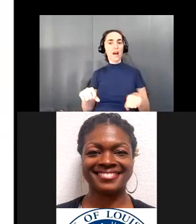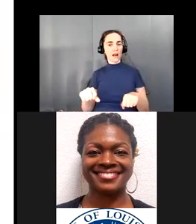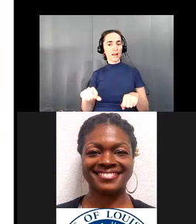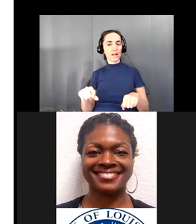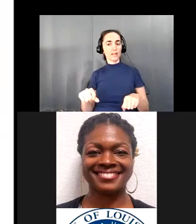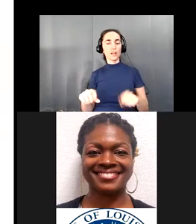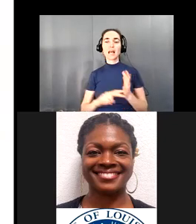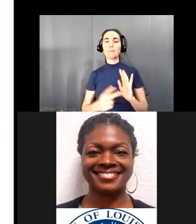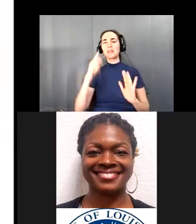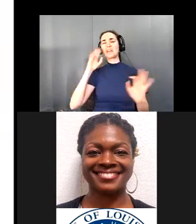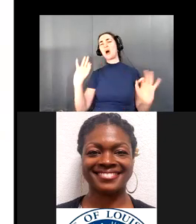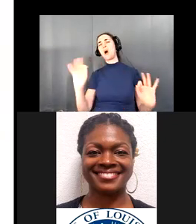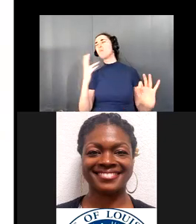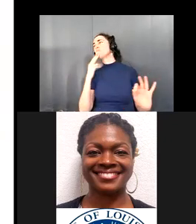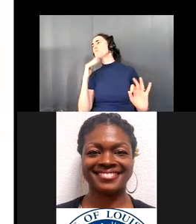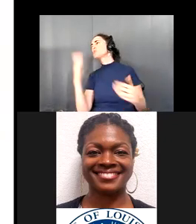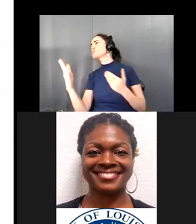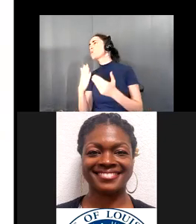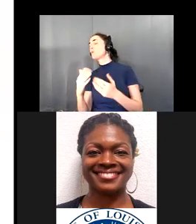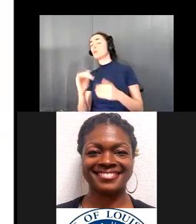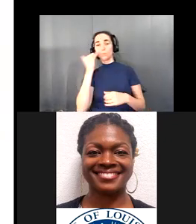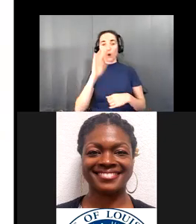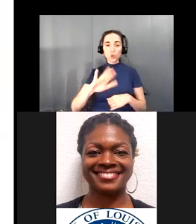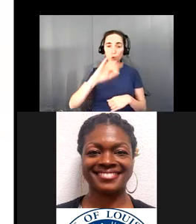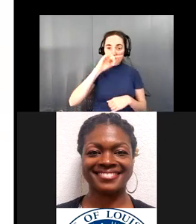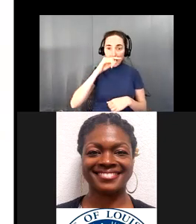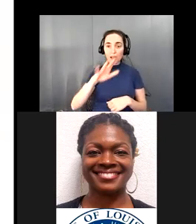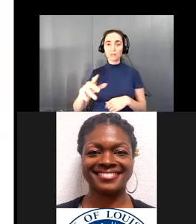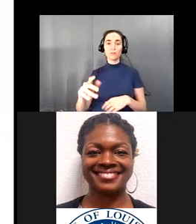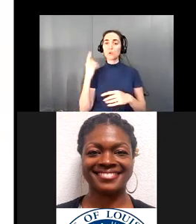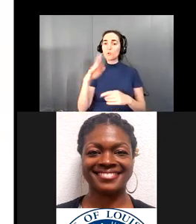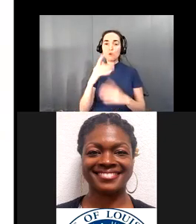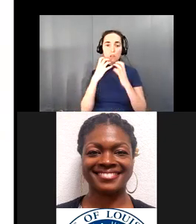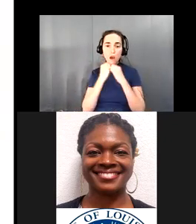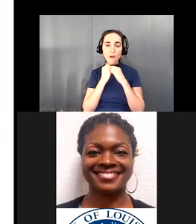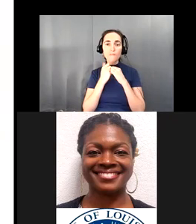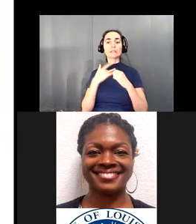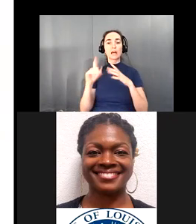lightly. If your child wonders or your loved one wonders, great distance can be covered